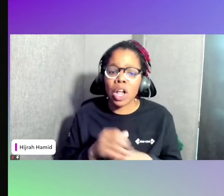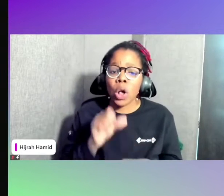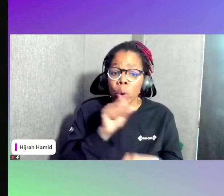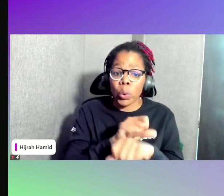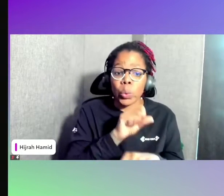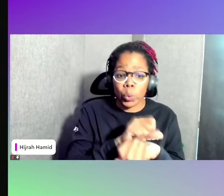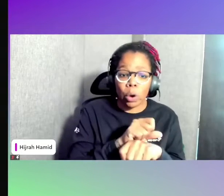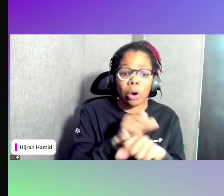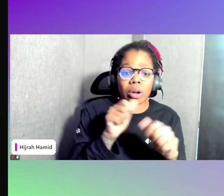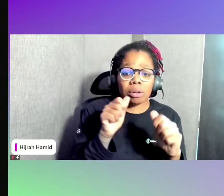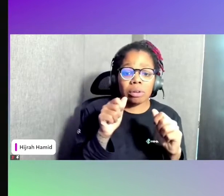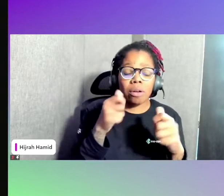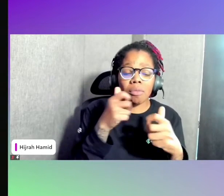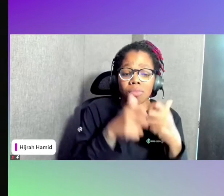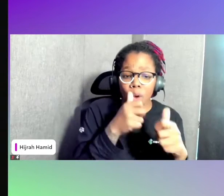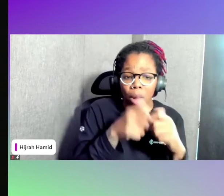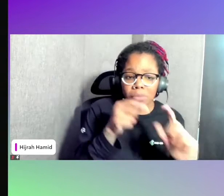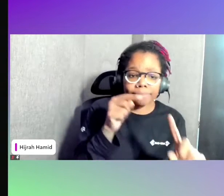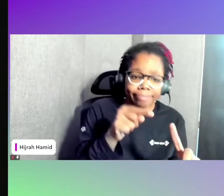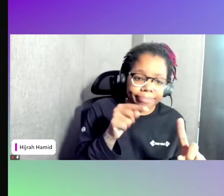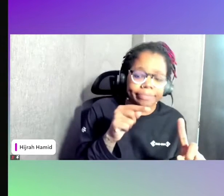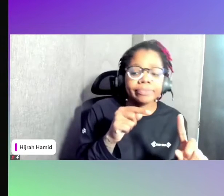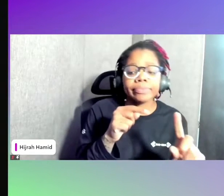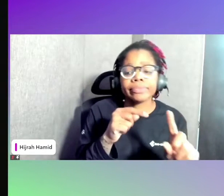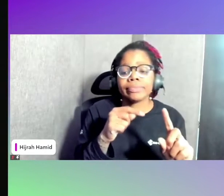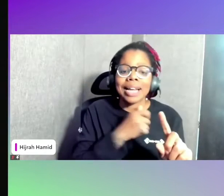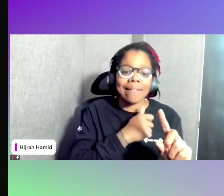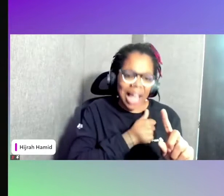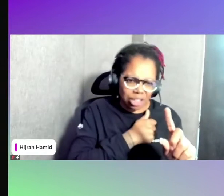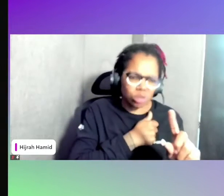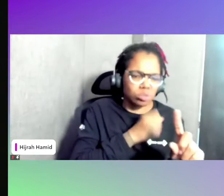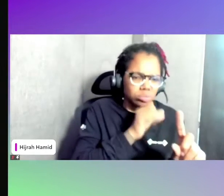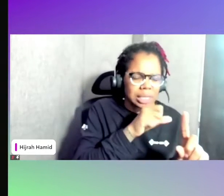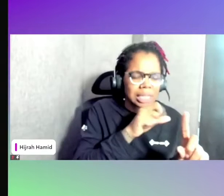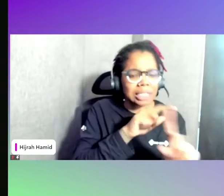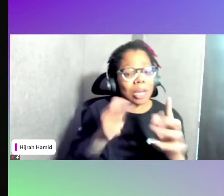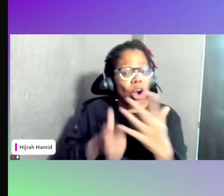specific purpose of figuring out these data questions.